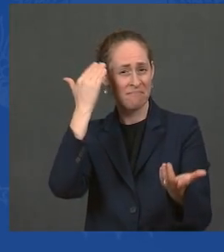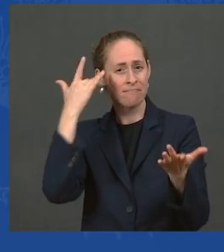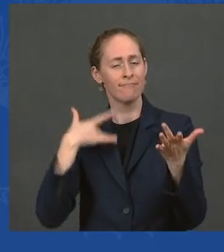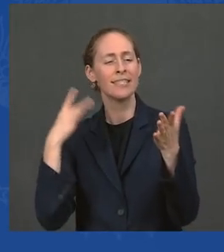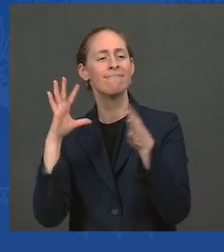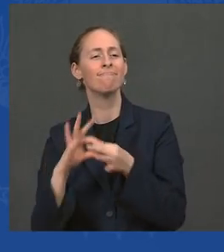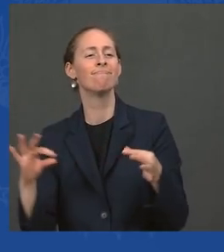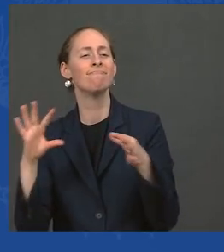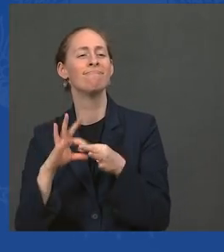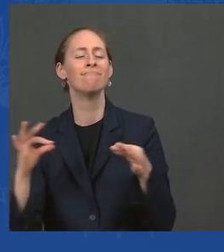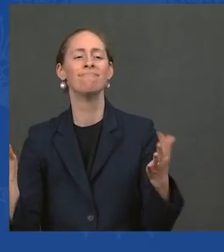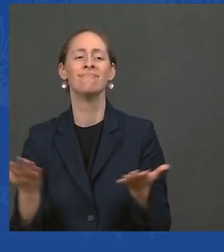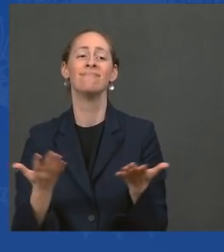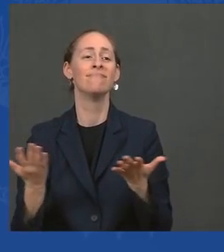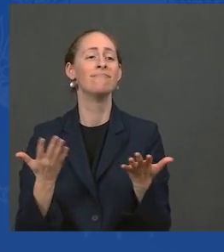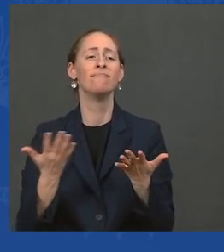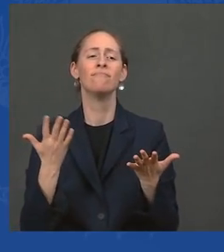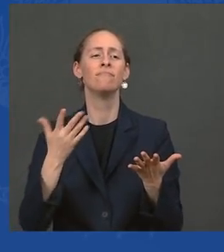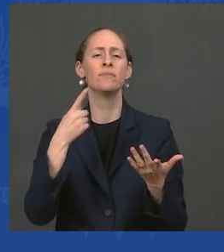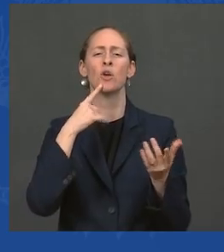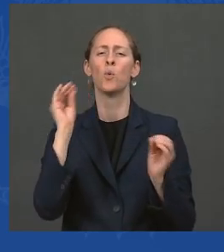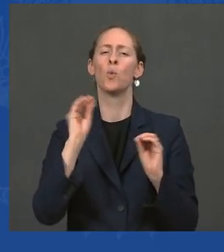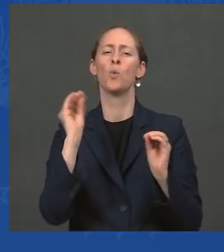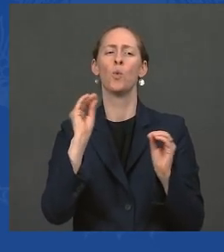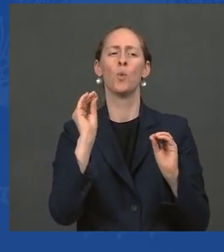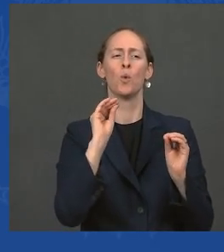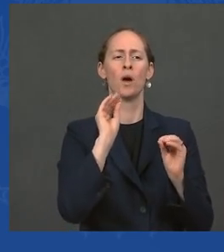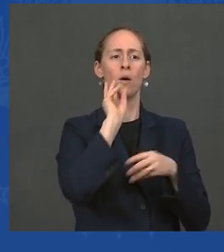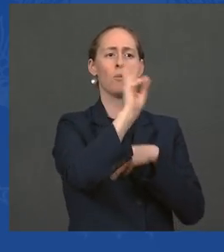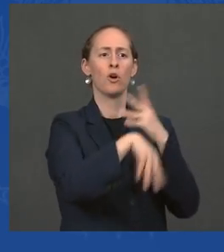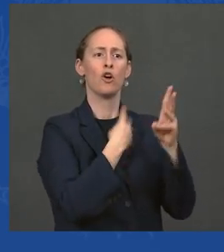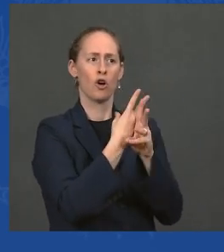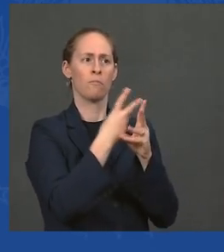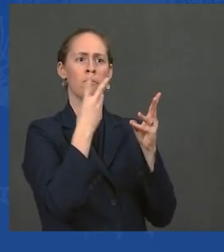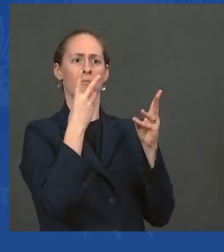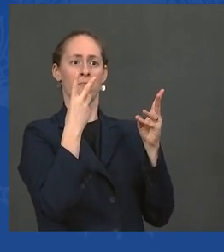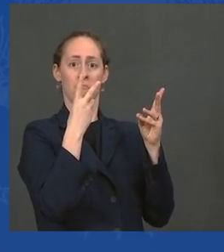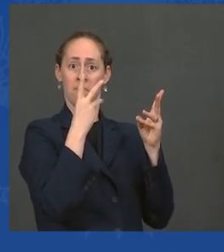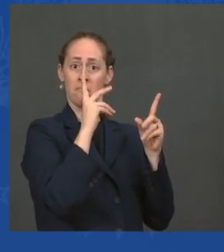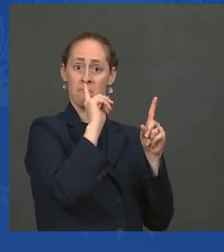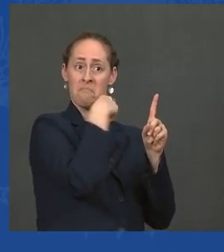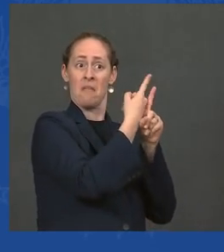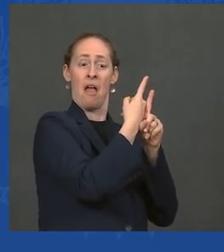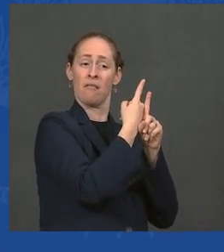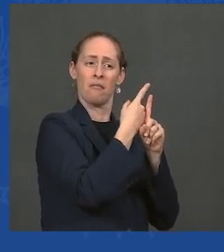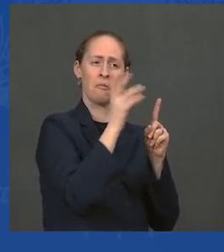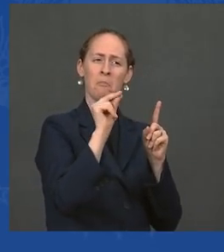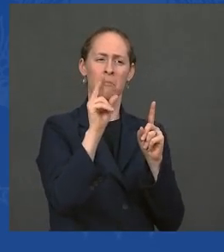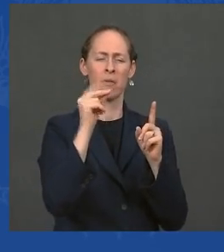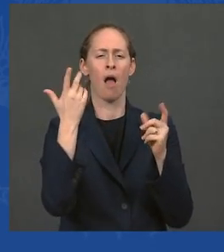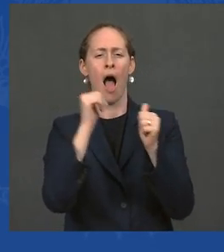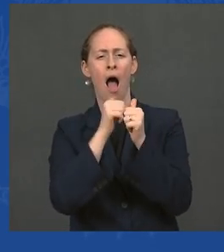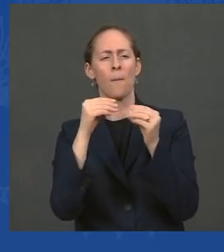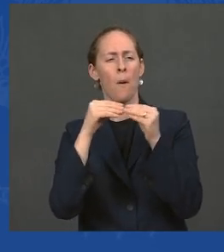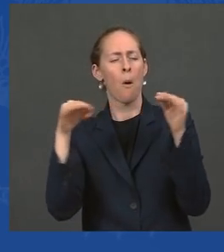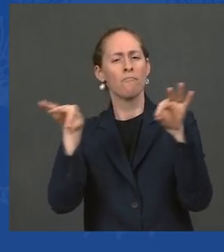"No one in the world is more worthy than you, Joey, but everyone is your equal; everybody is your equal." My mom would remind me, she said,